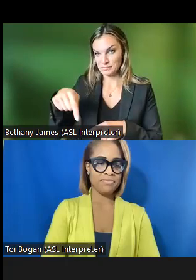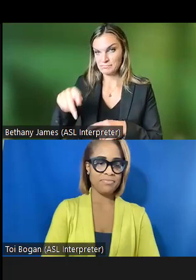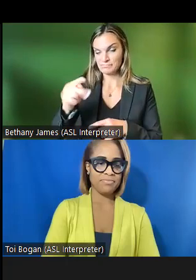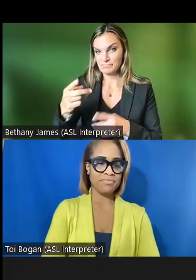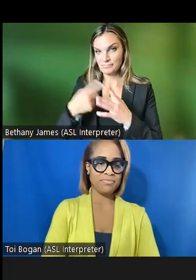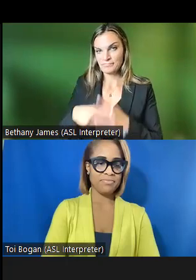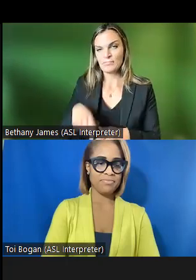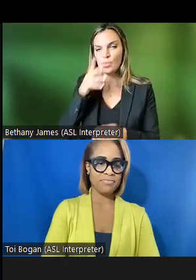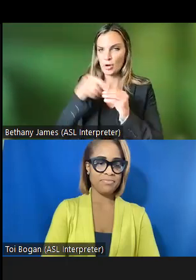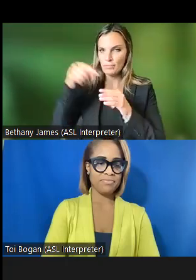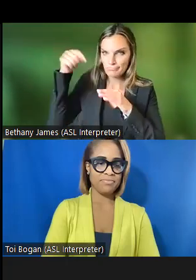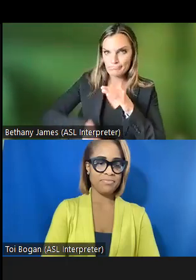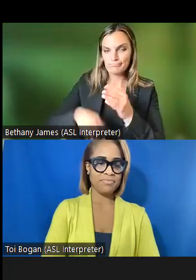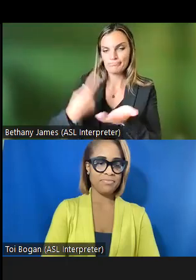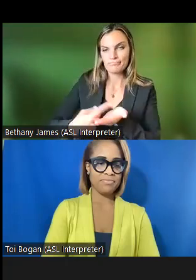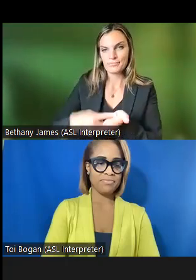about disability. What is a disability?